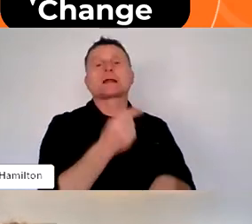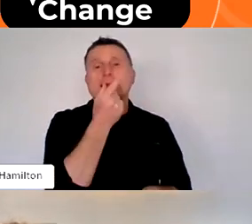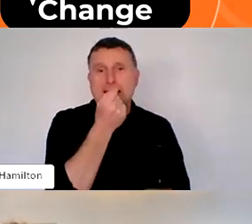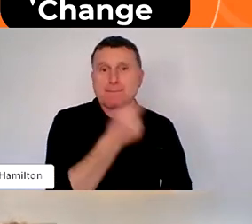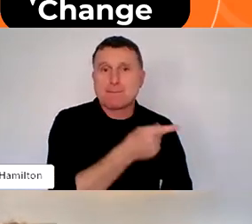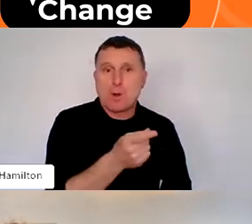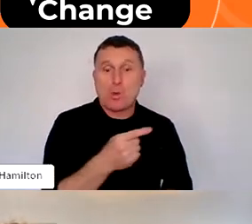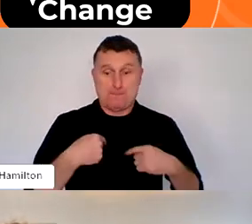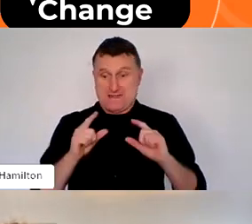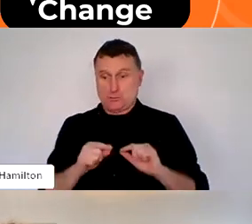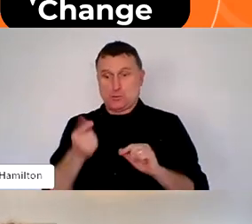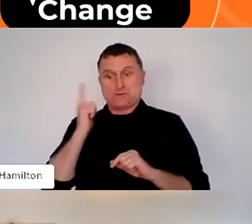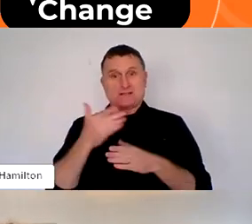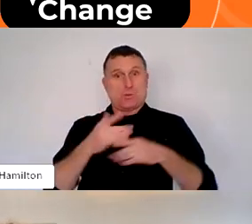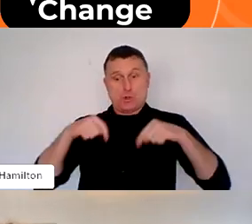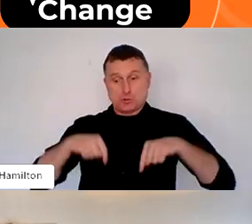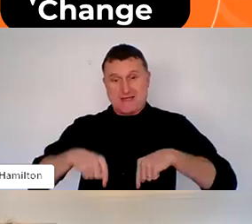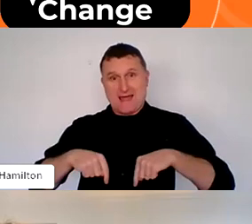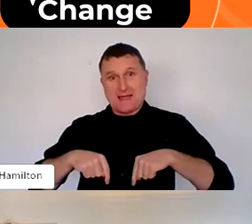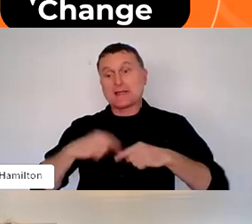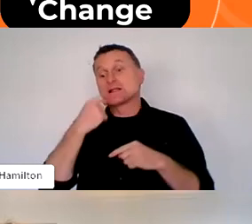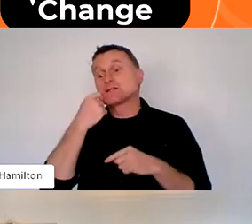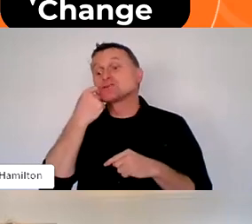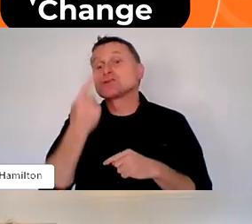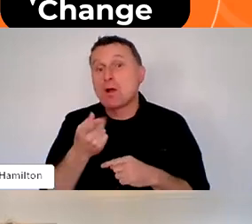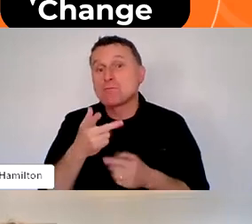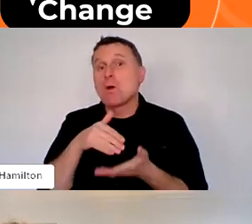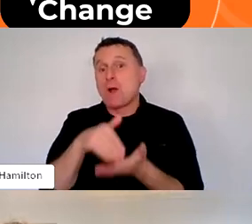to make the difference for them both today and in the future. When